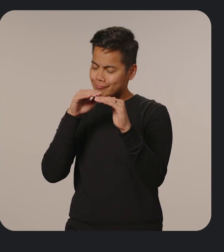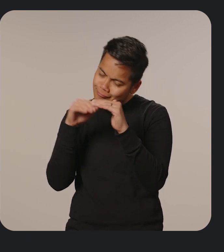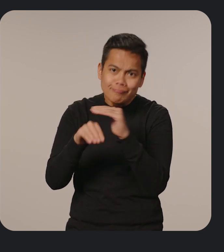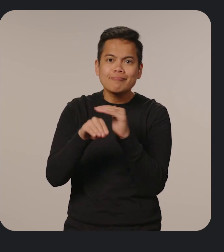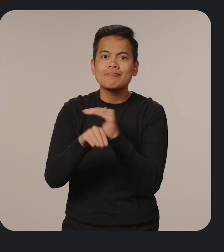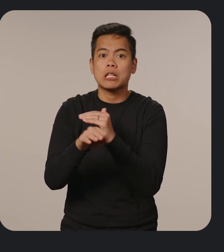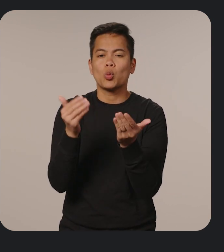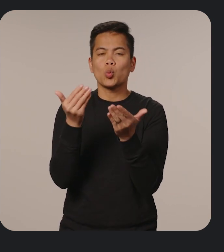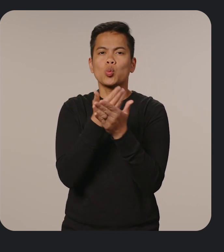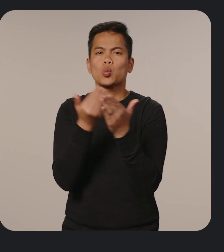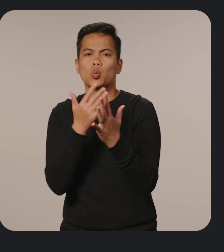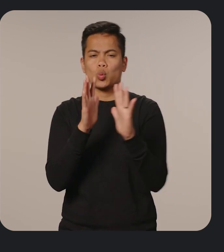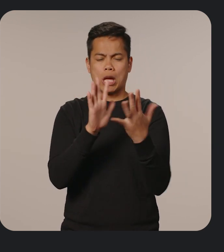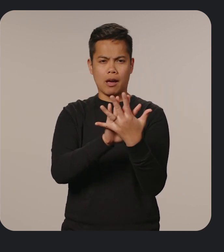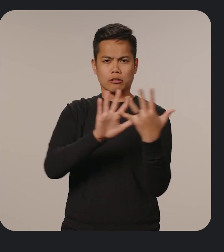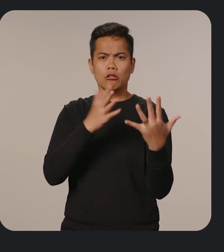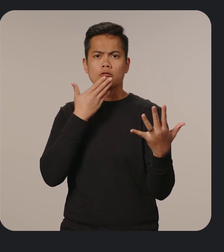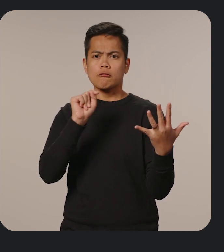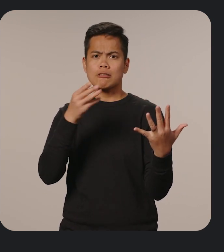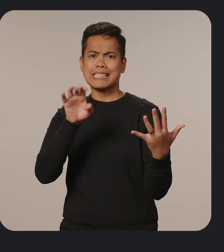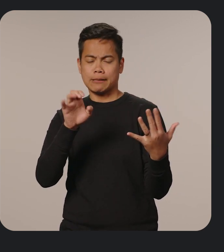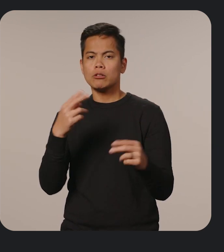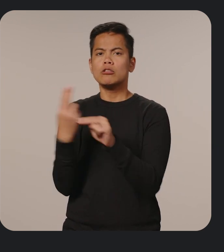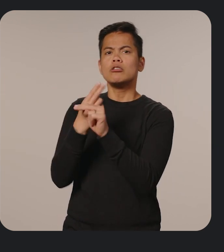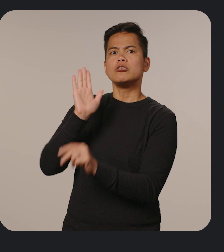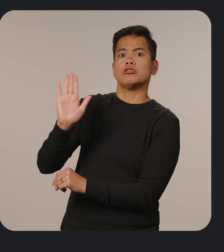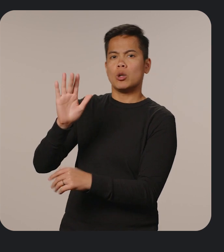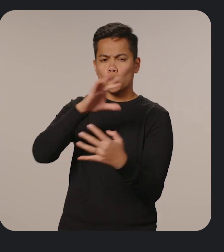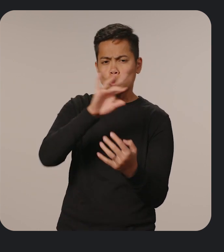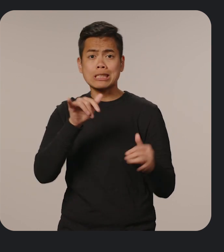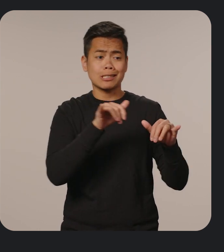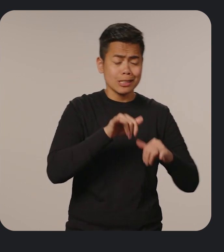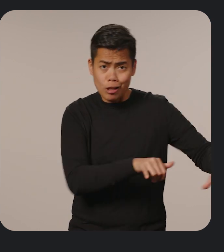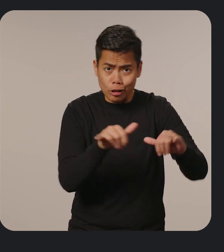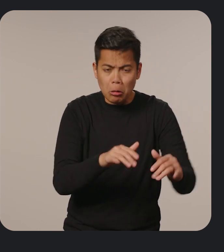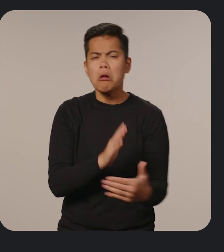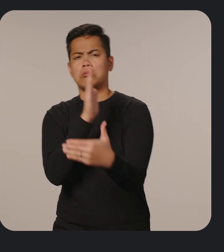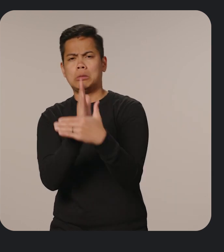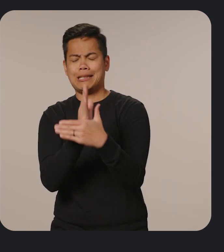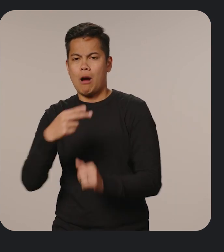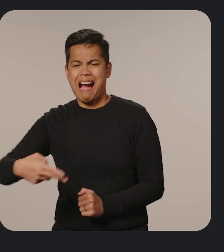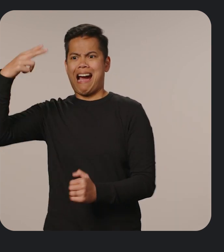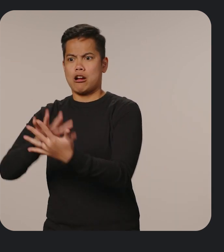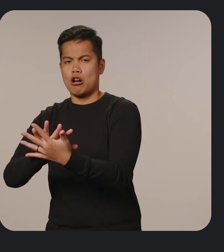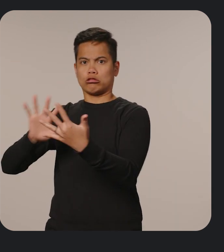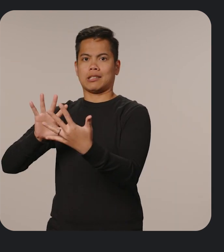Your users will be able to choose between standard, medium, or high contrast. You can now easily integrate these features